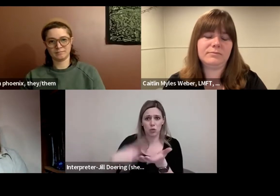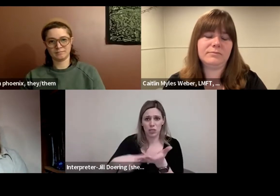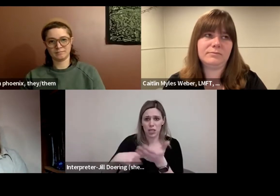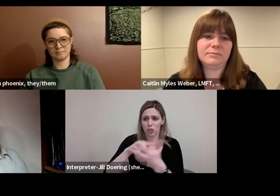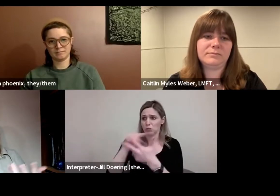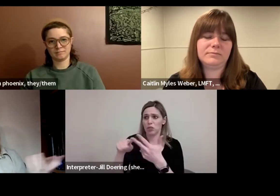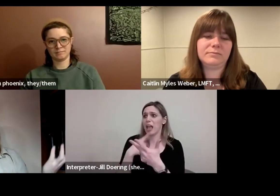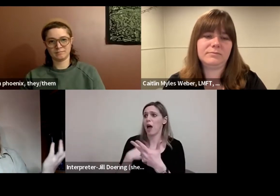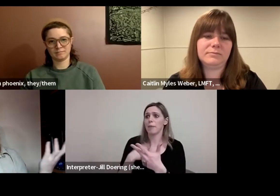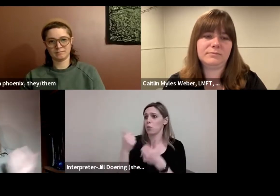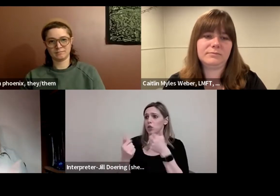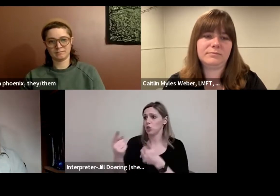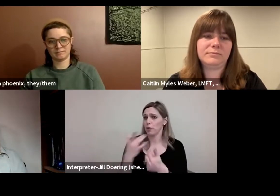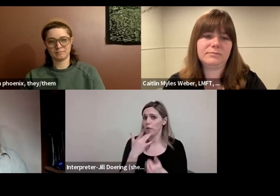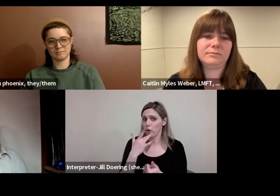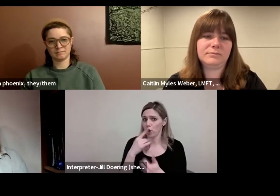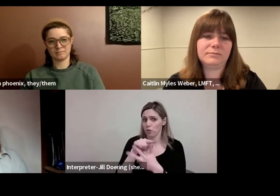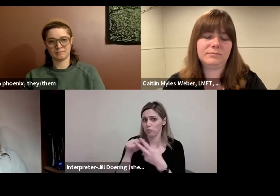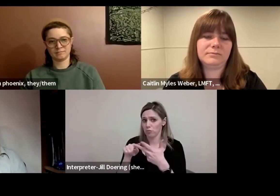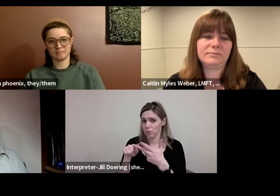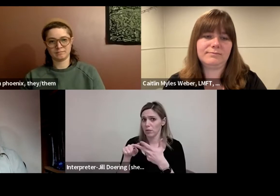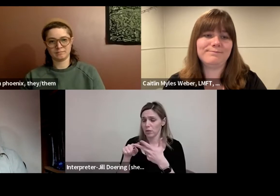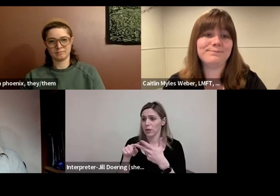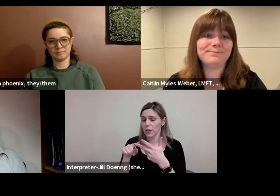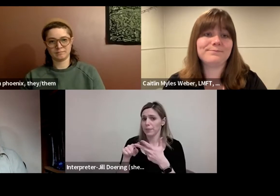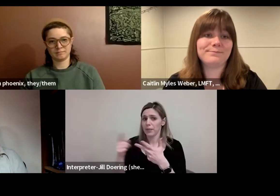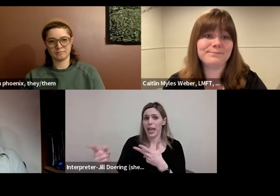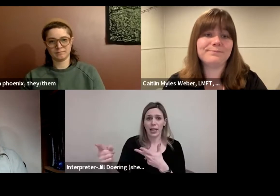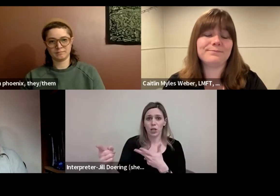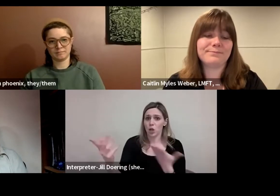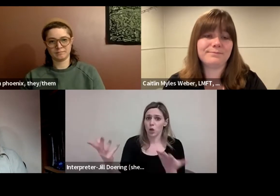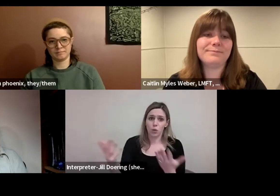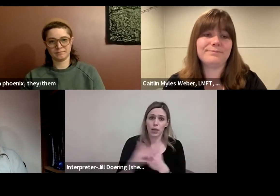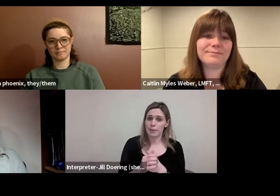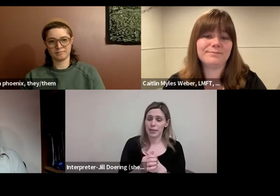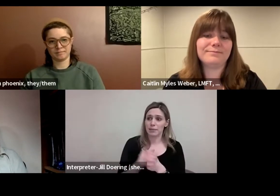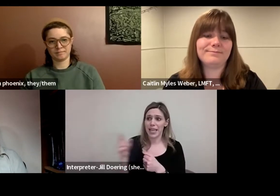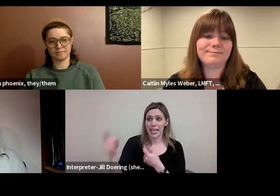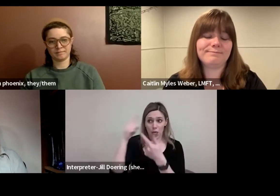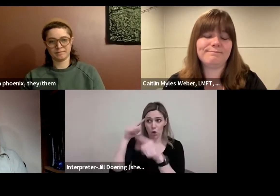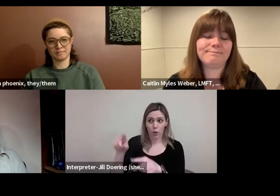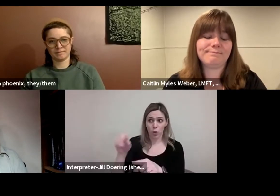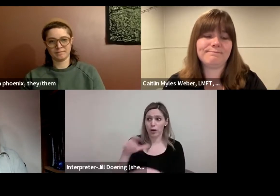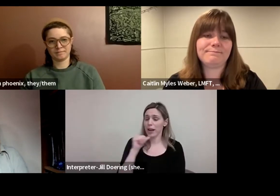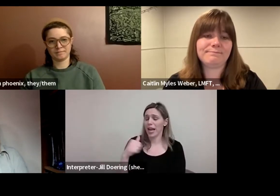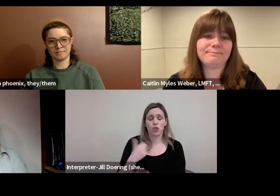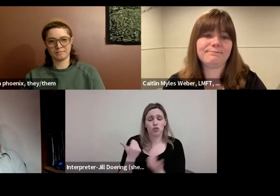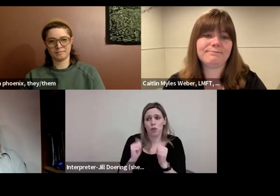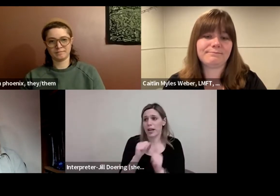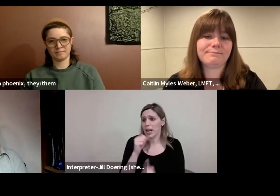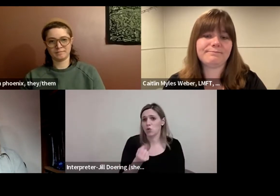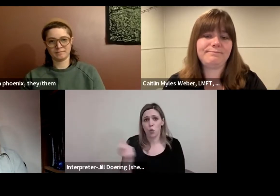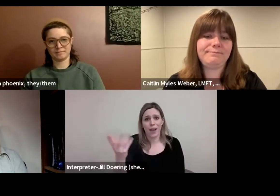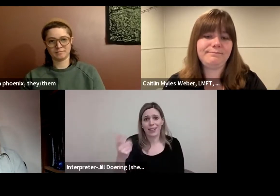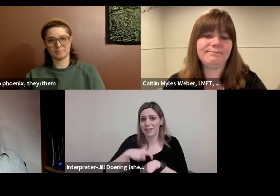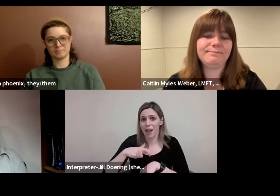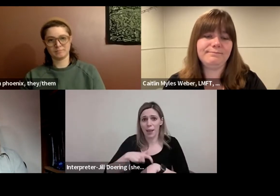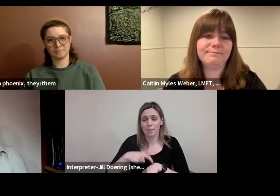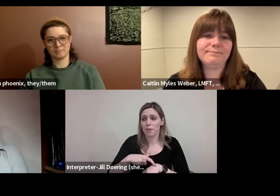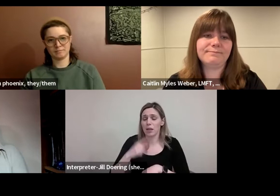and capable of giving that informed consent and I don't waste time. Once all the information is reviewed,